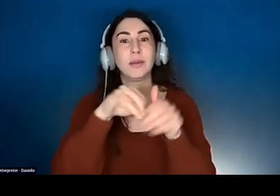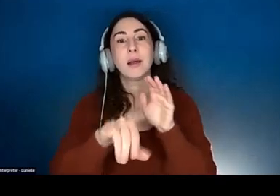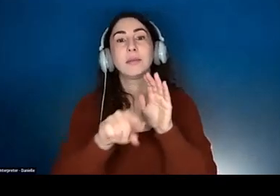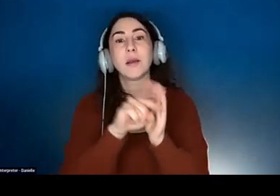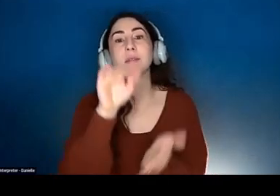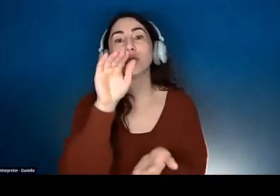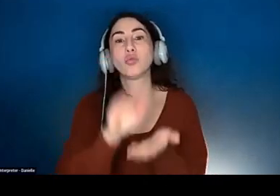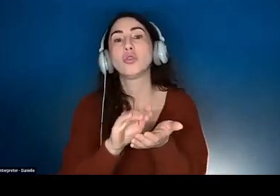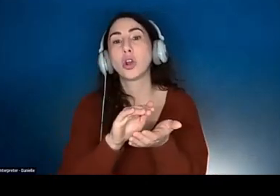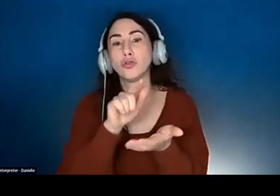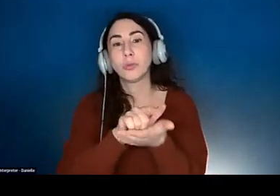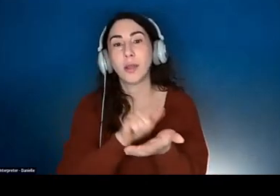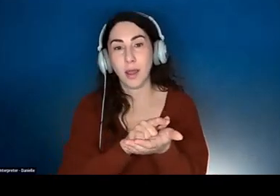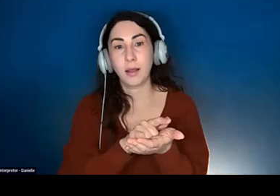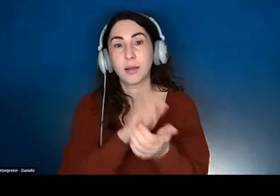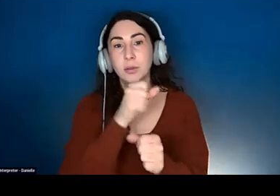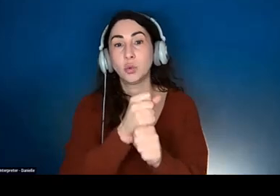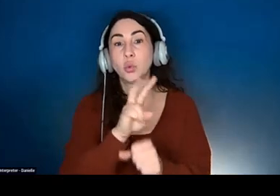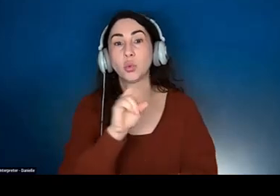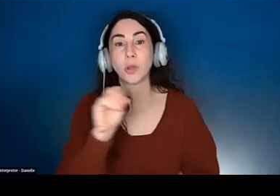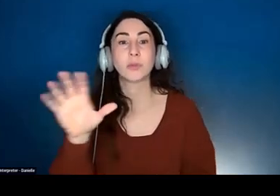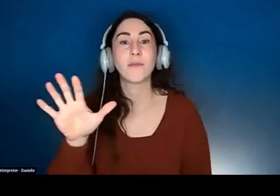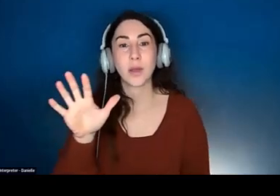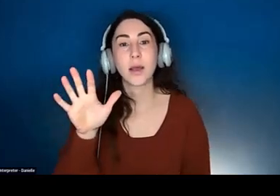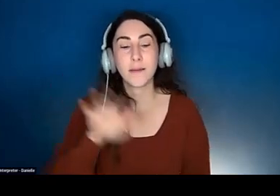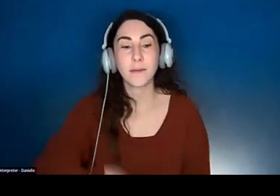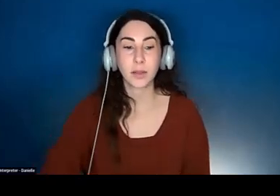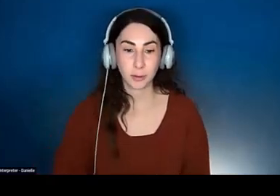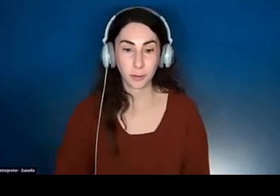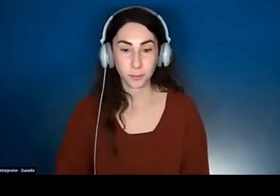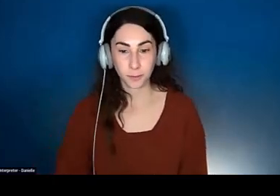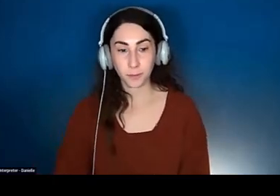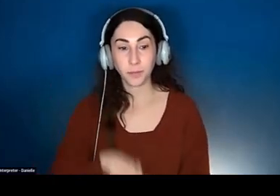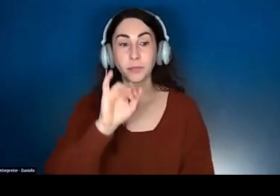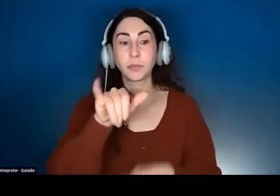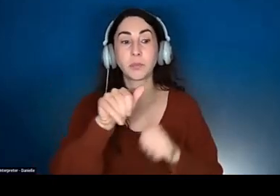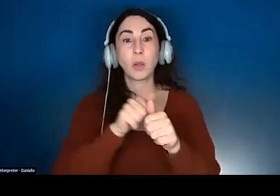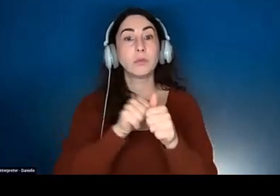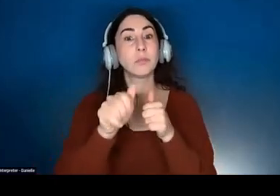Act of 2005, which was passed by a Republican